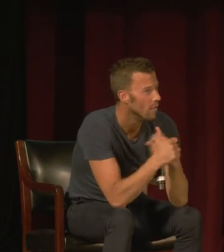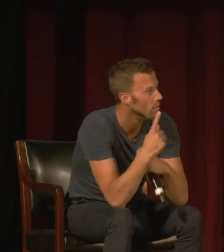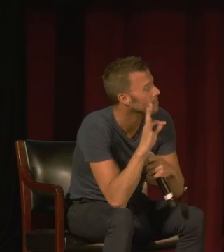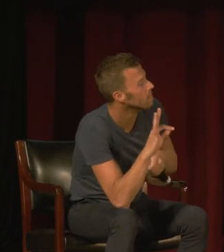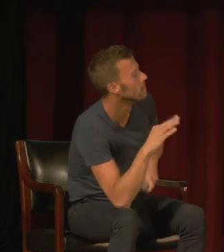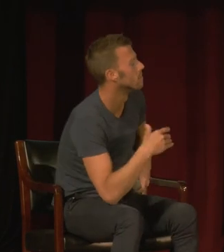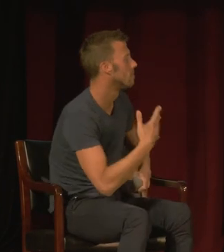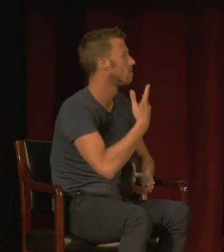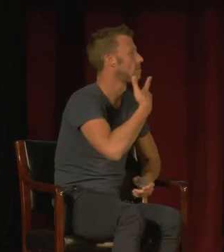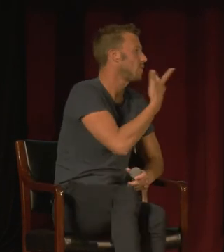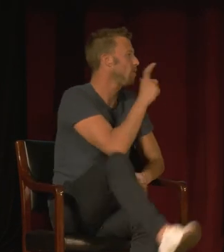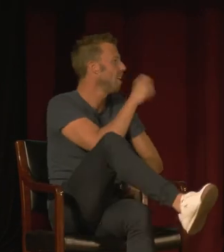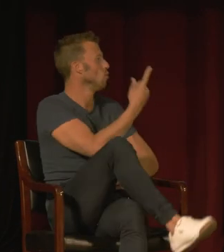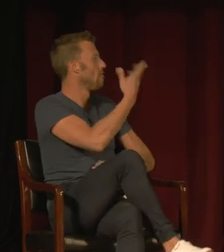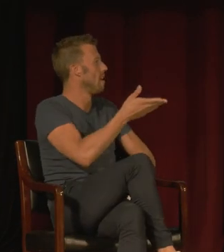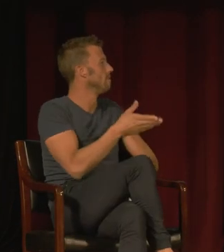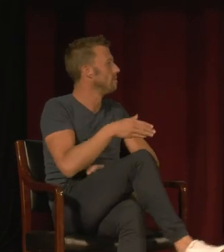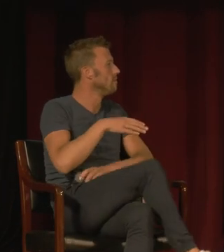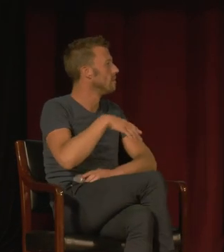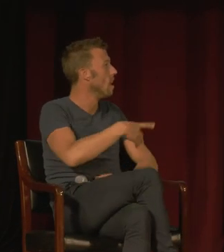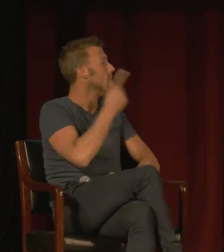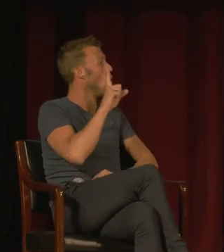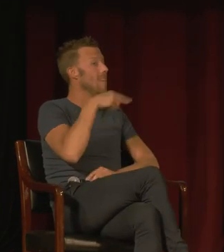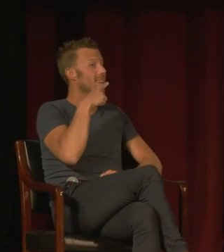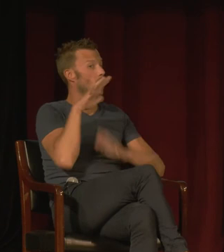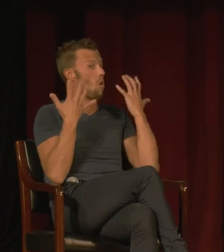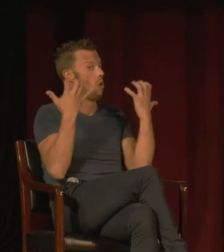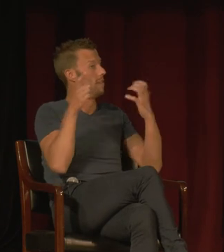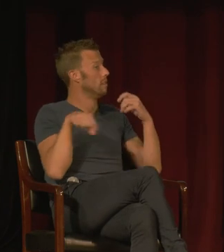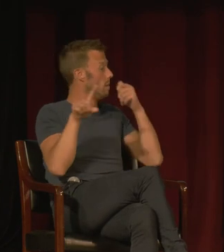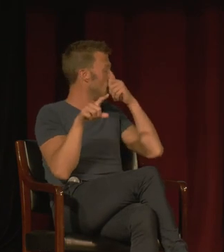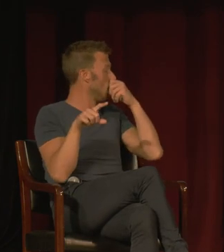I want to ask you one thing for the hearing audience that is here today.